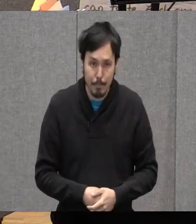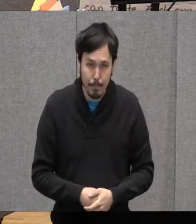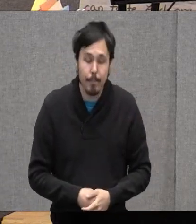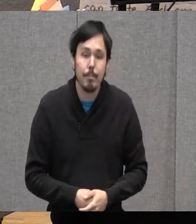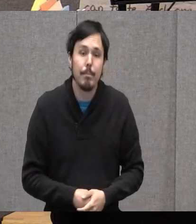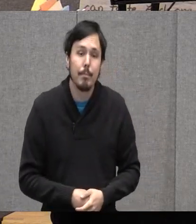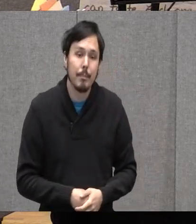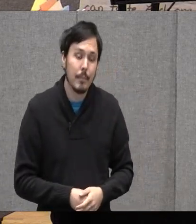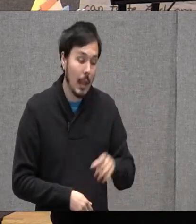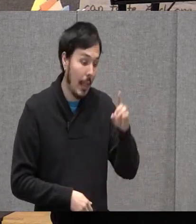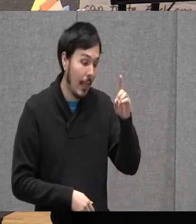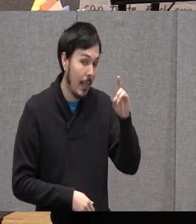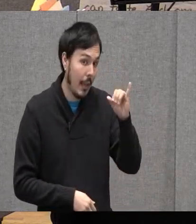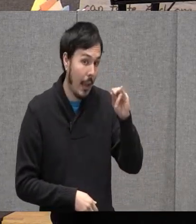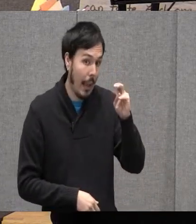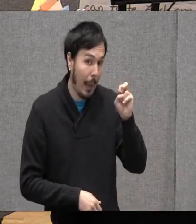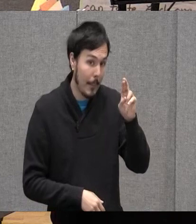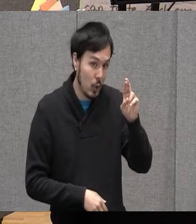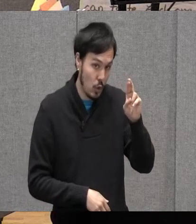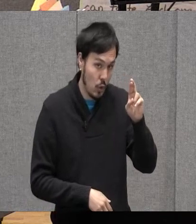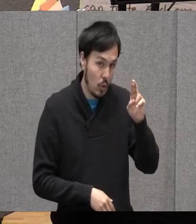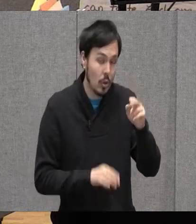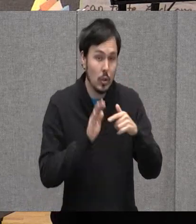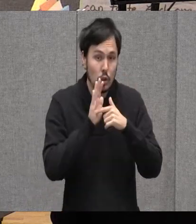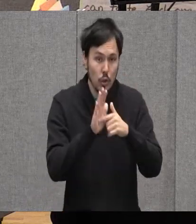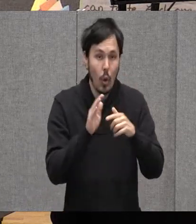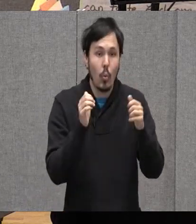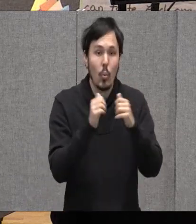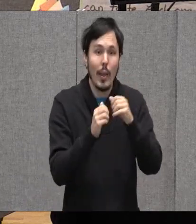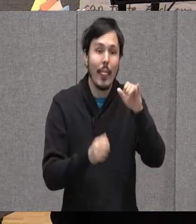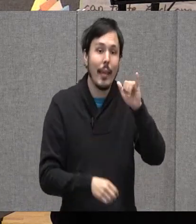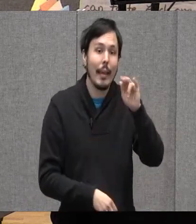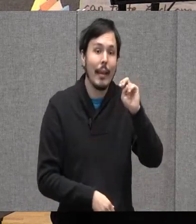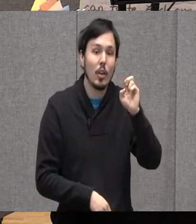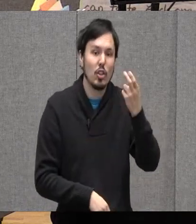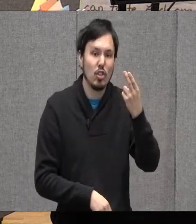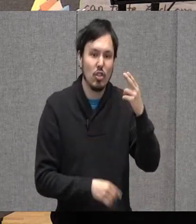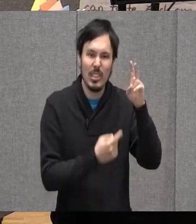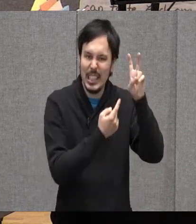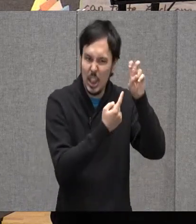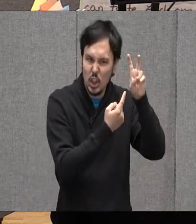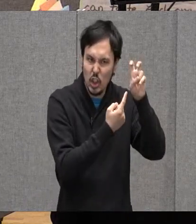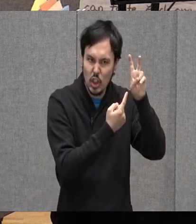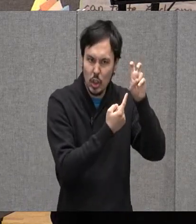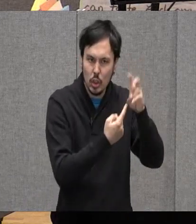We know the diameter. Again, the diameter is from going through the center.